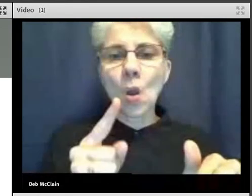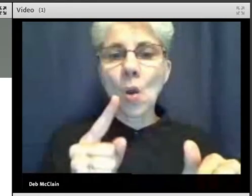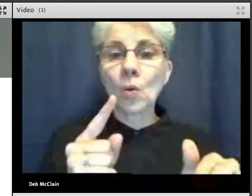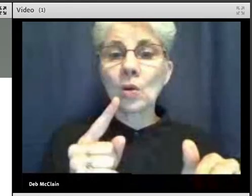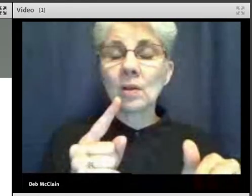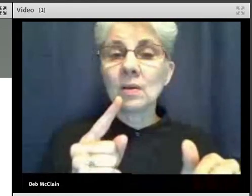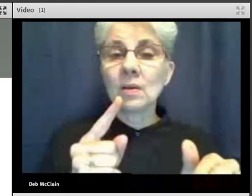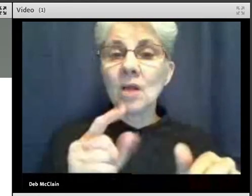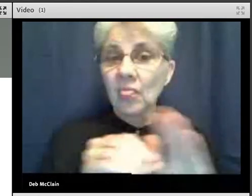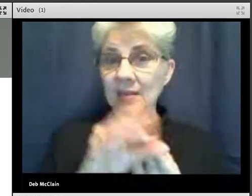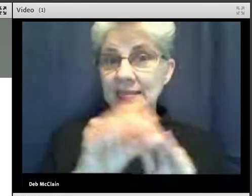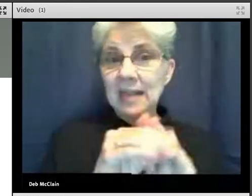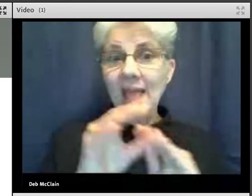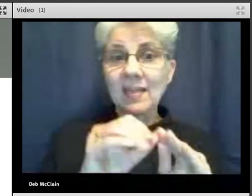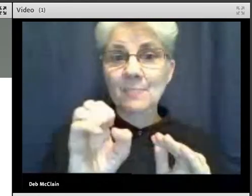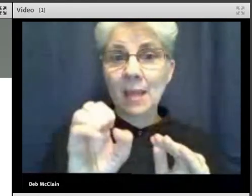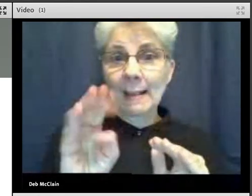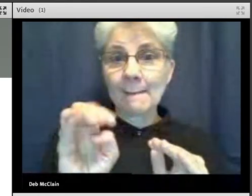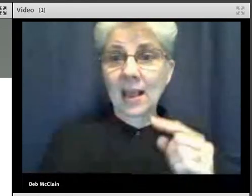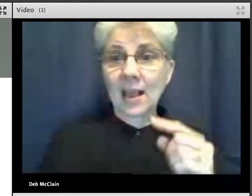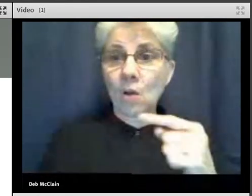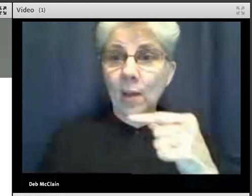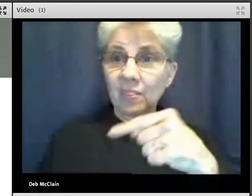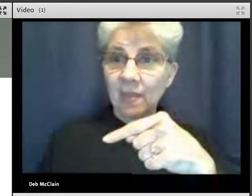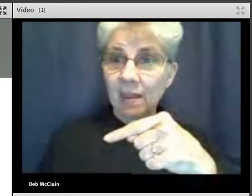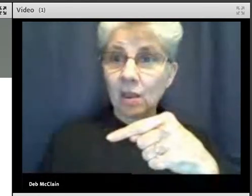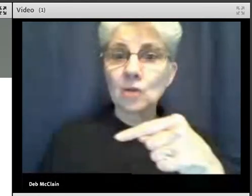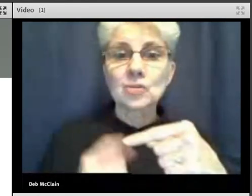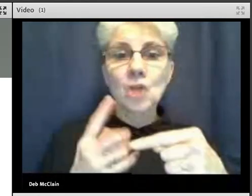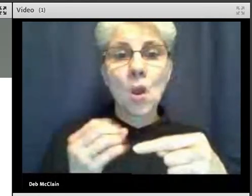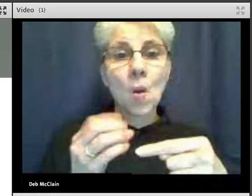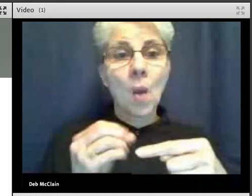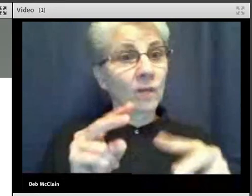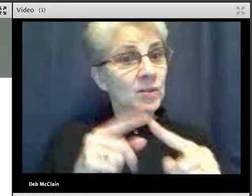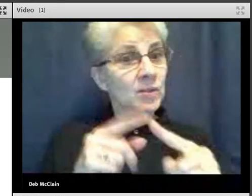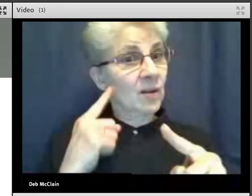and you have places to be. The Bitly is the slides. That is my e-mail address.